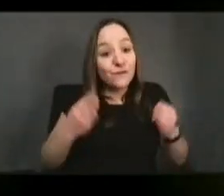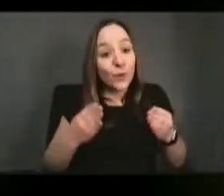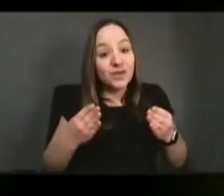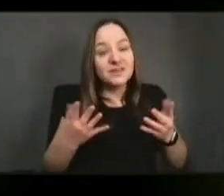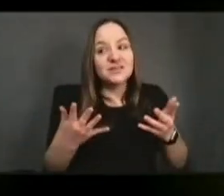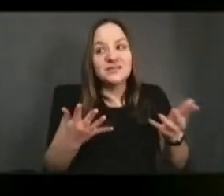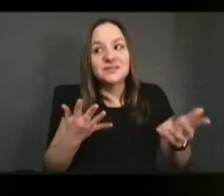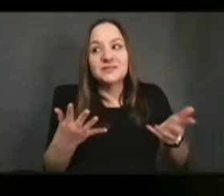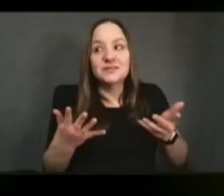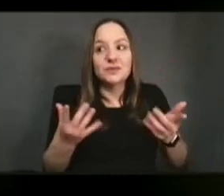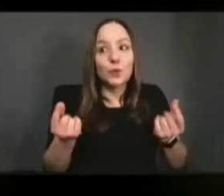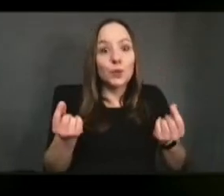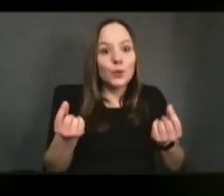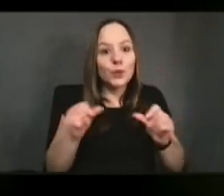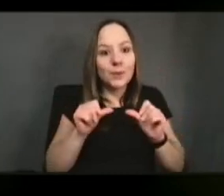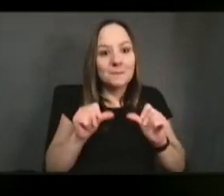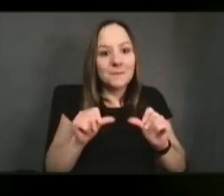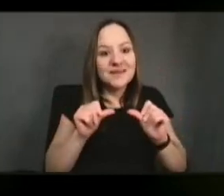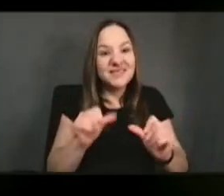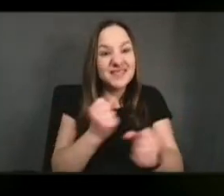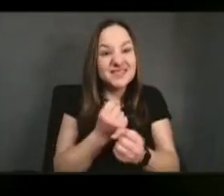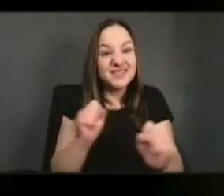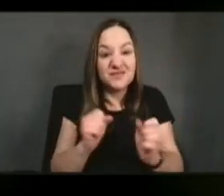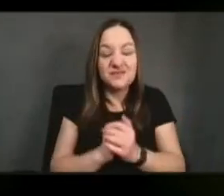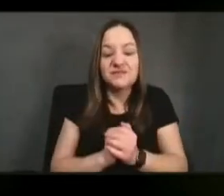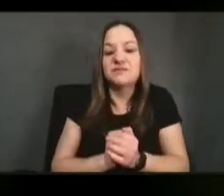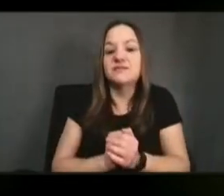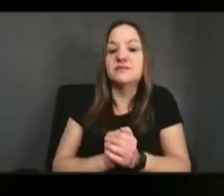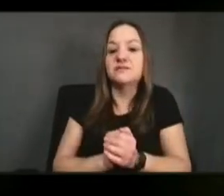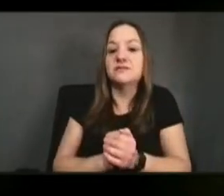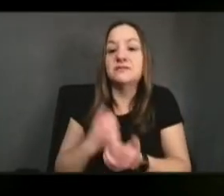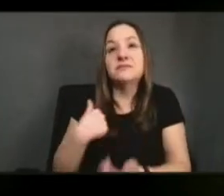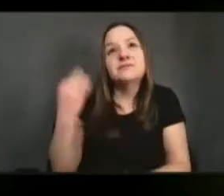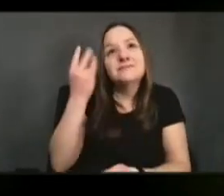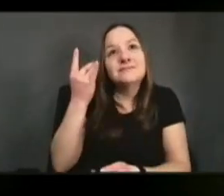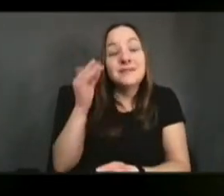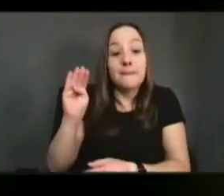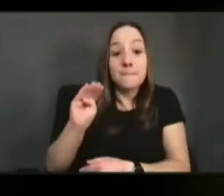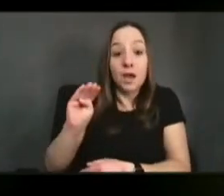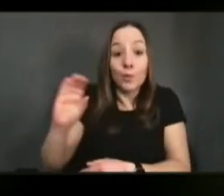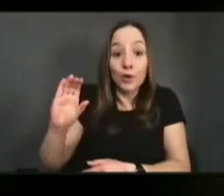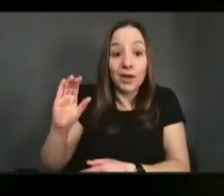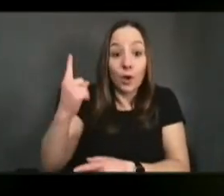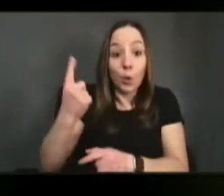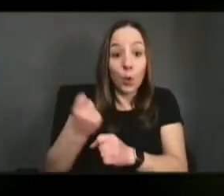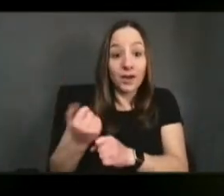focus on you know what we did? That kept the safe. I think